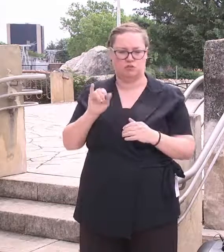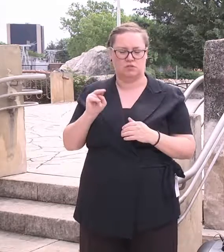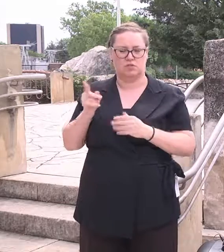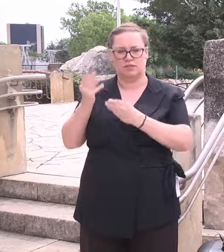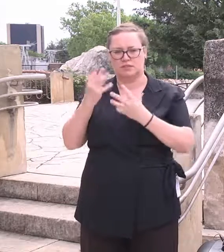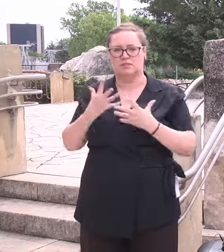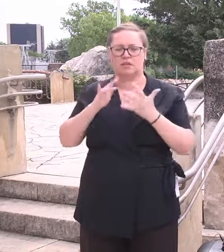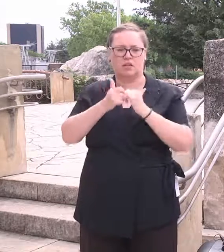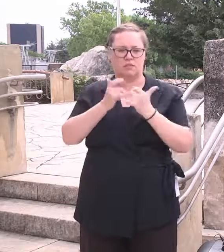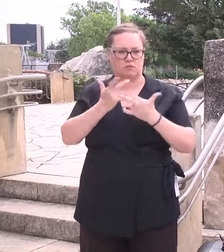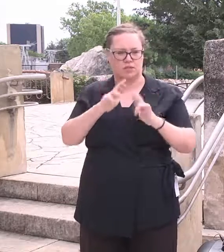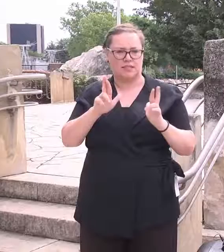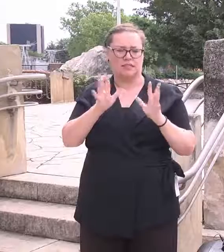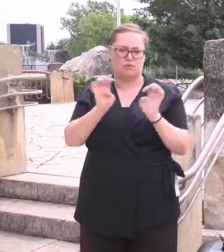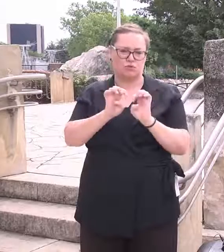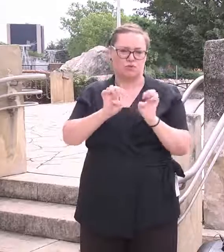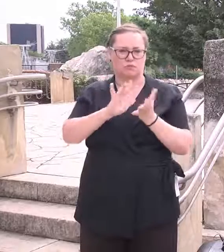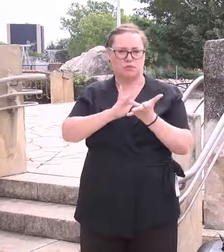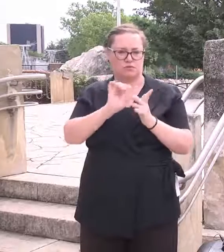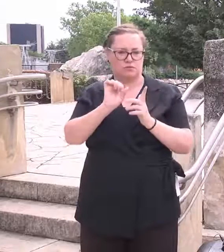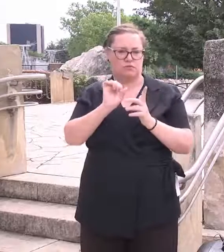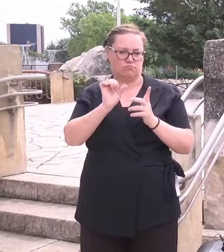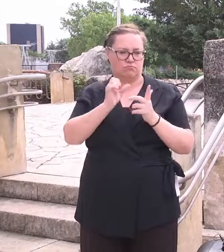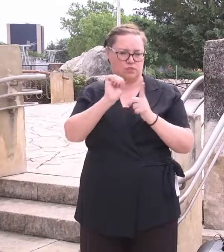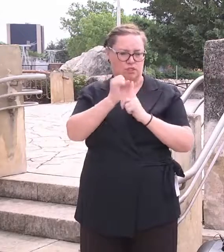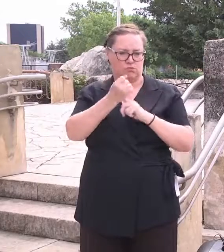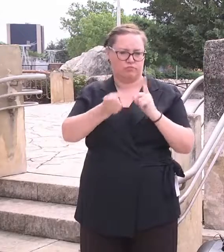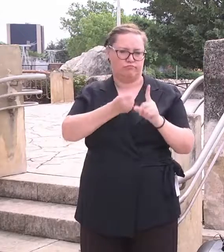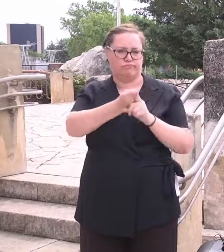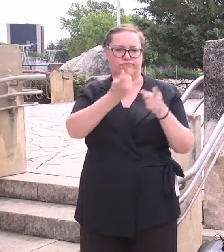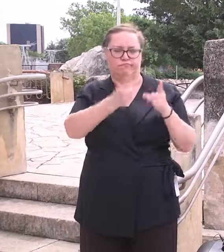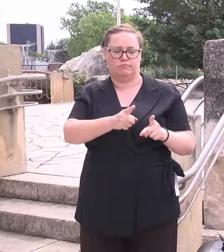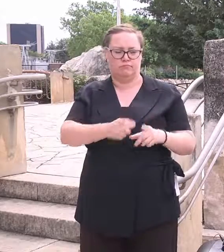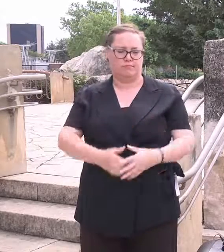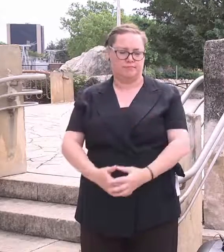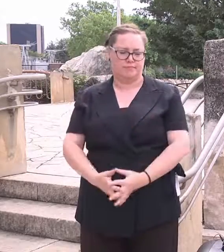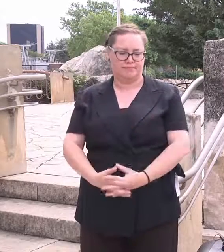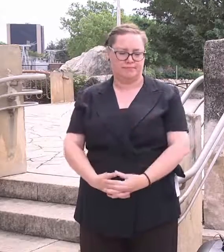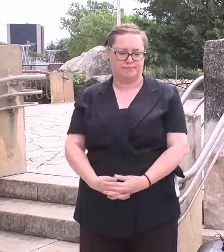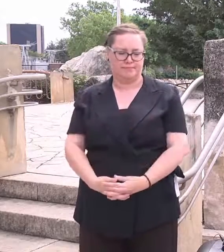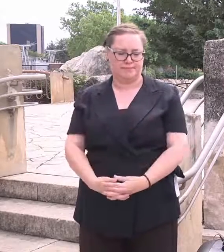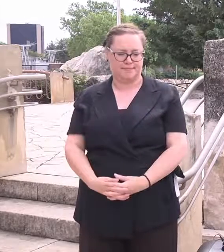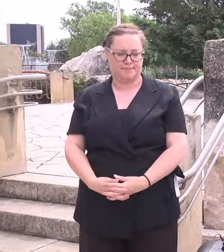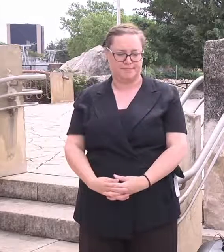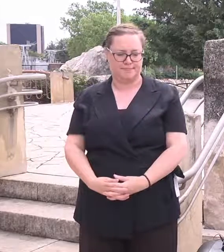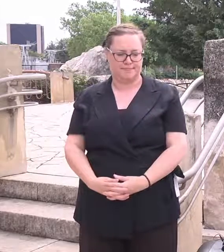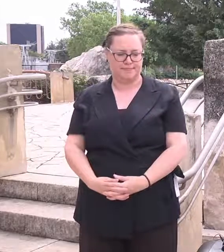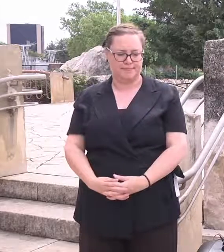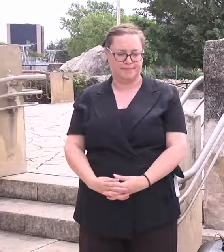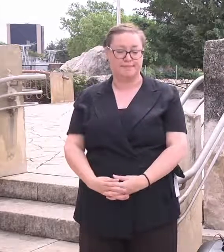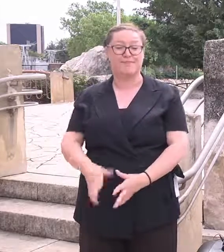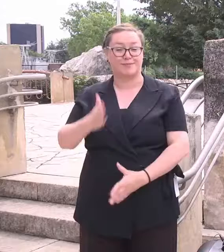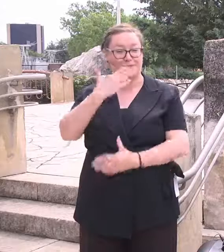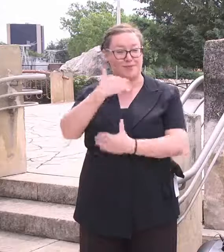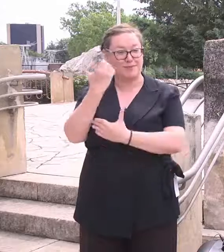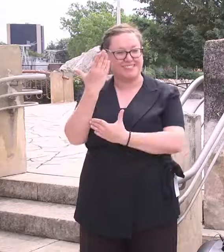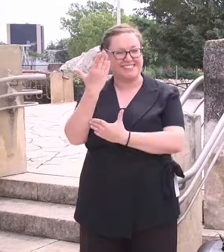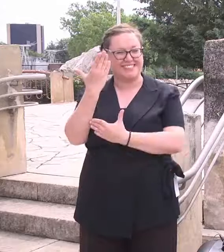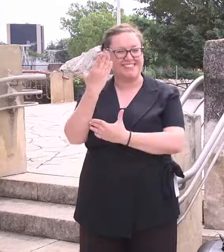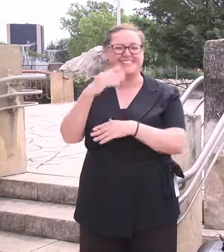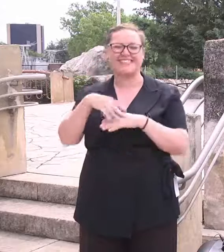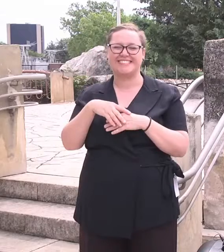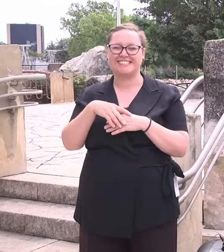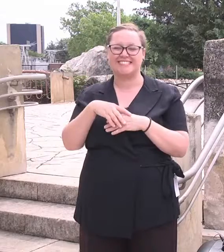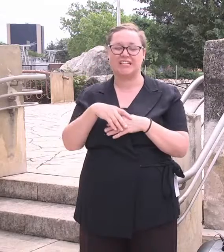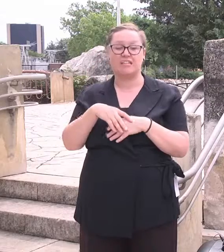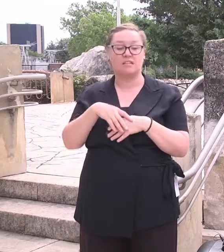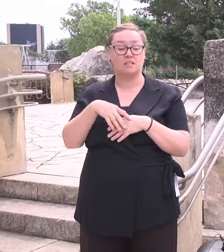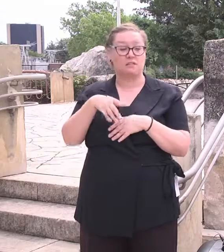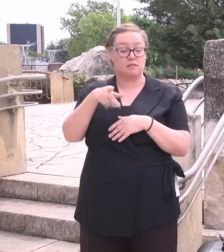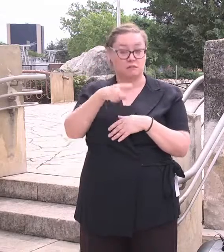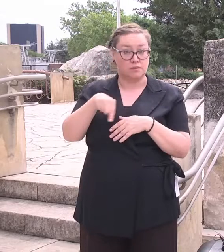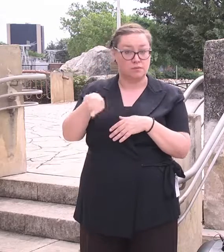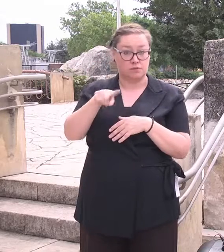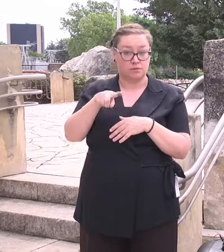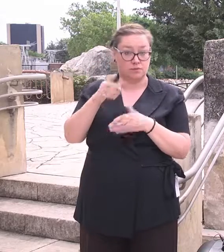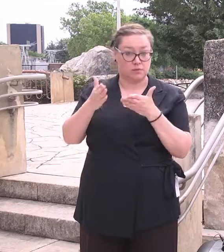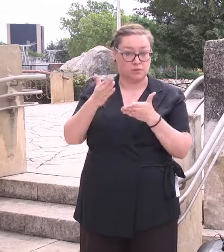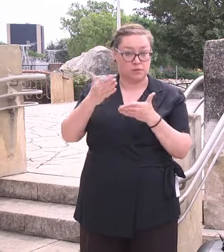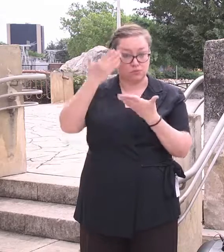situation good morning everyone so for those of you who are not uh aware haven't heard about this